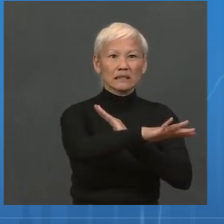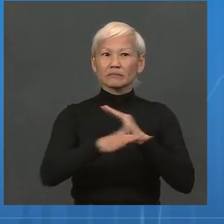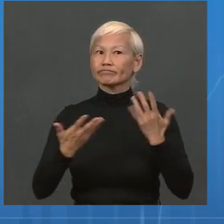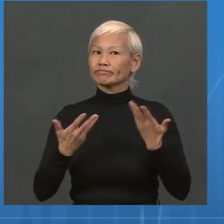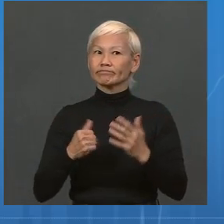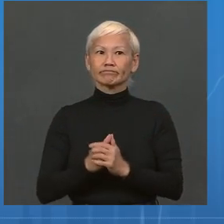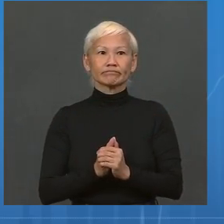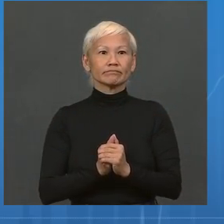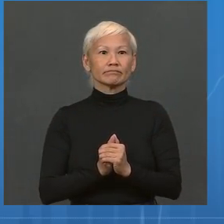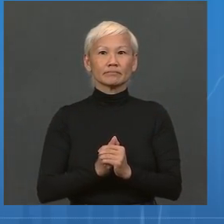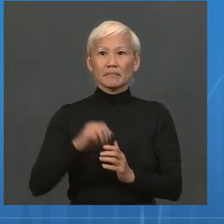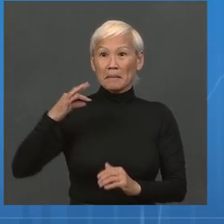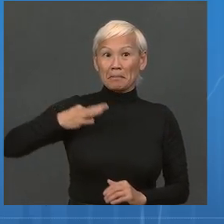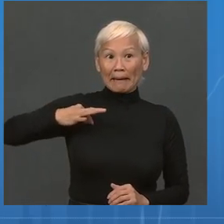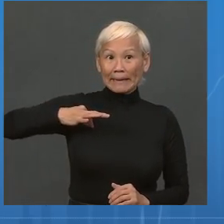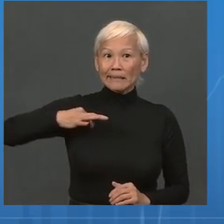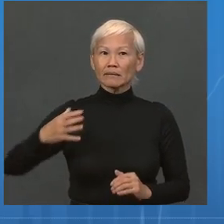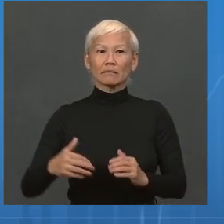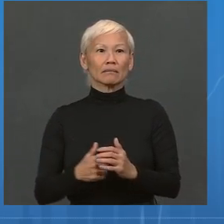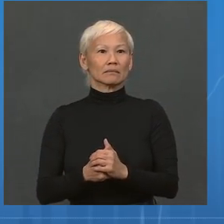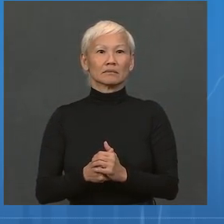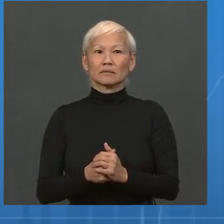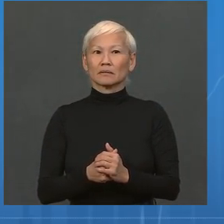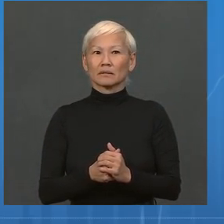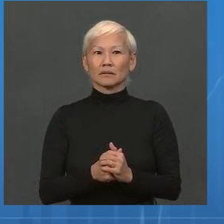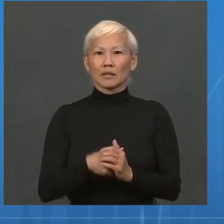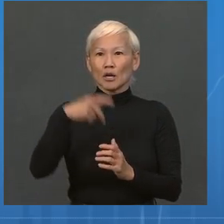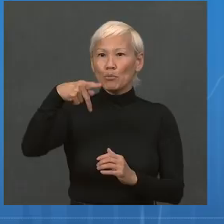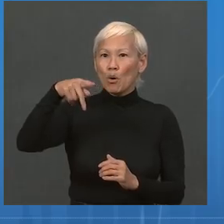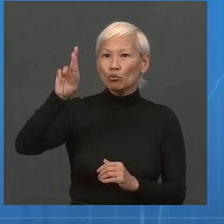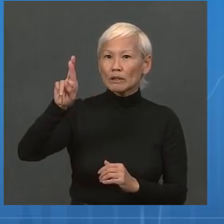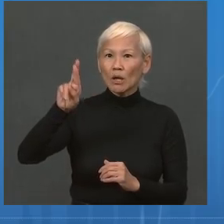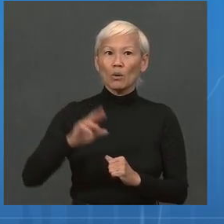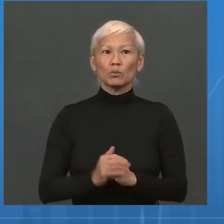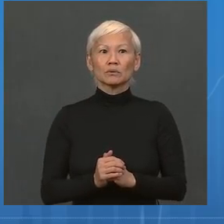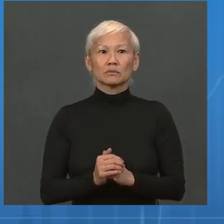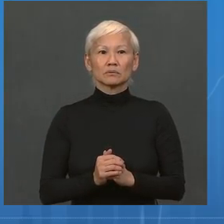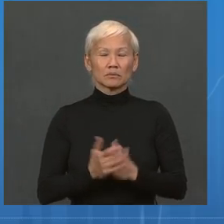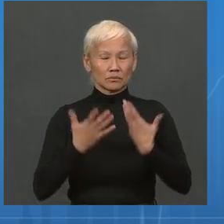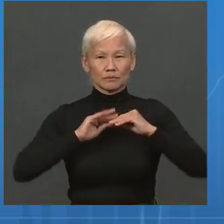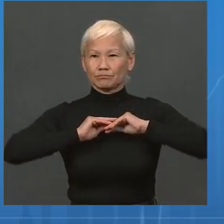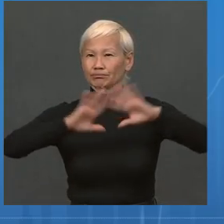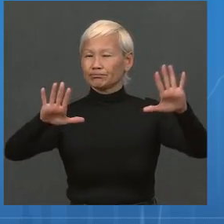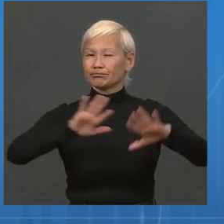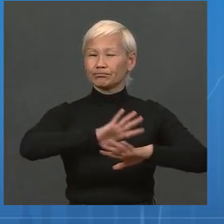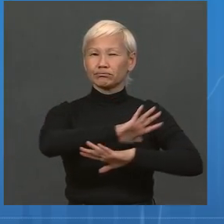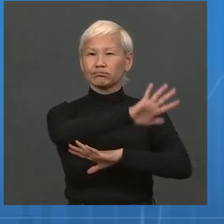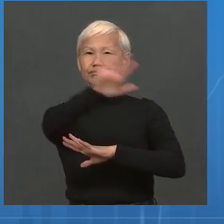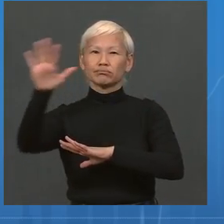Packing and shipping will continue over the weekend and into next week, with doses arriving at thousands of vaccination sites